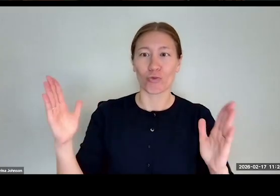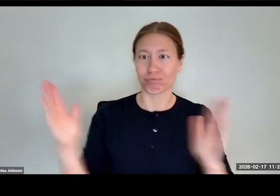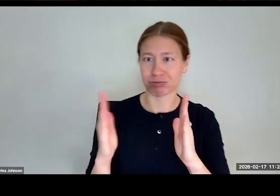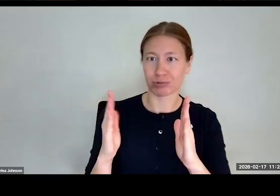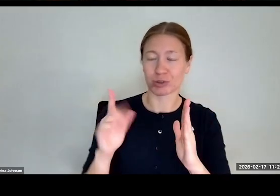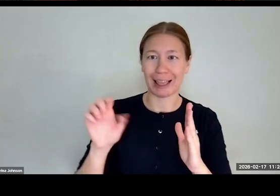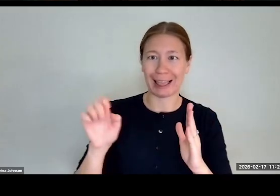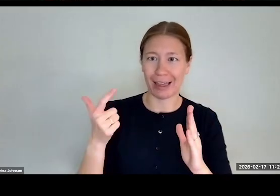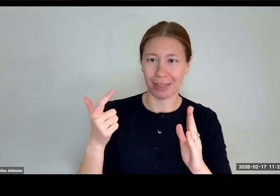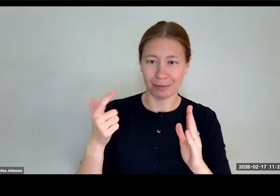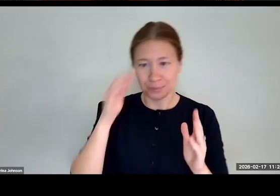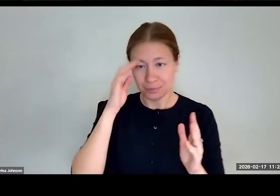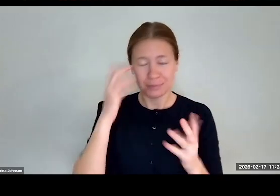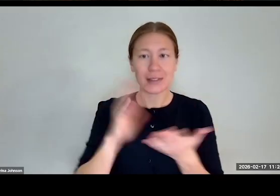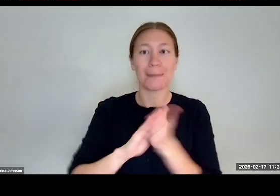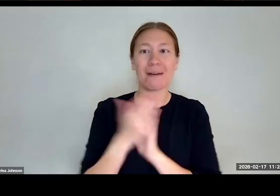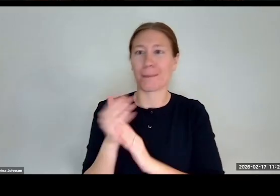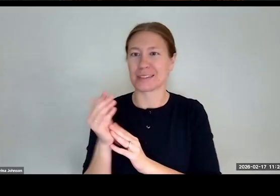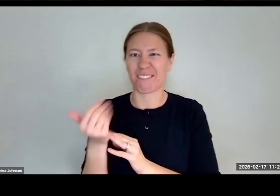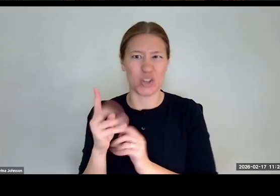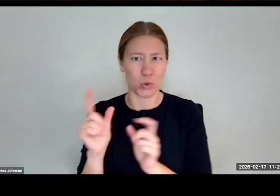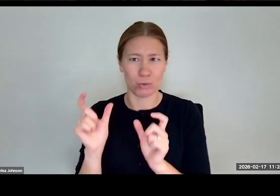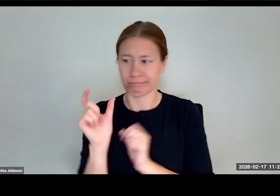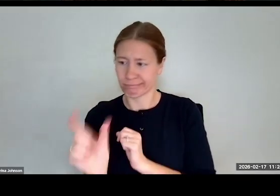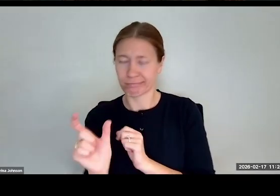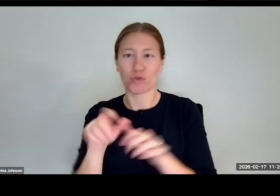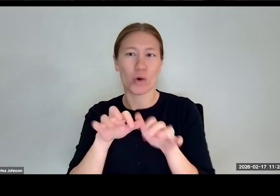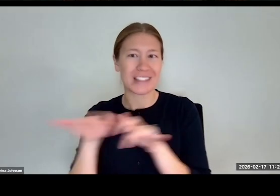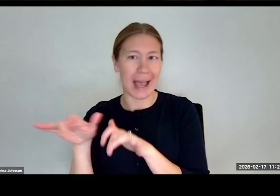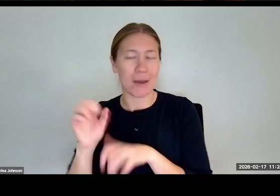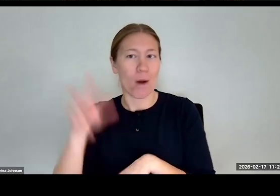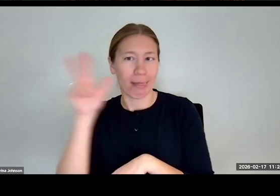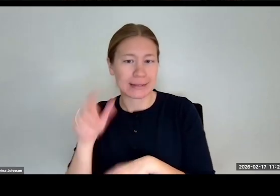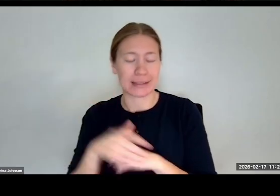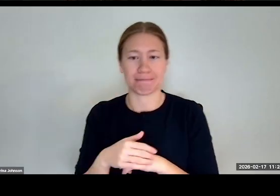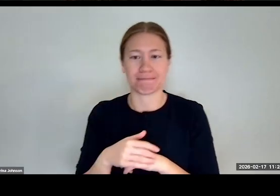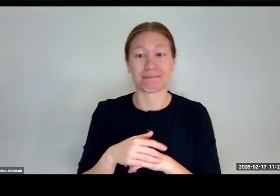with just a few characters that people need to type in or listen to. And so I have linked to the shortener on the slide